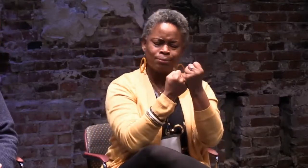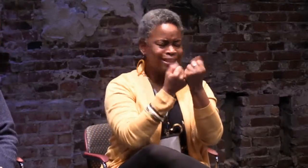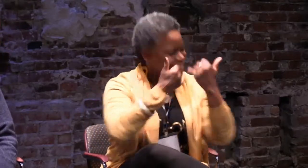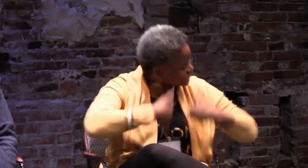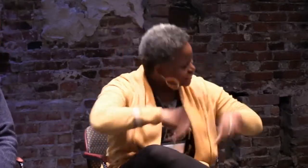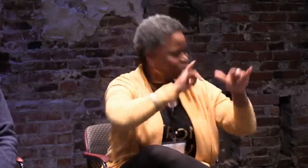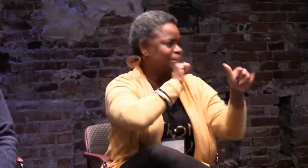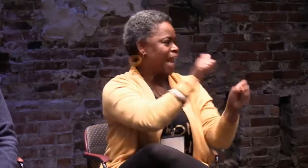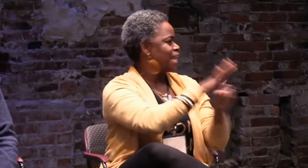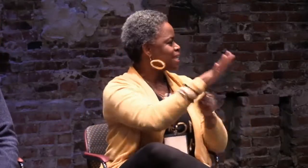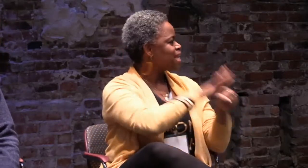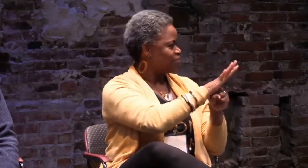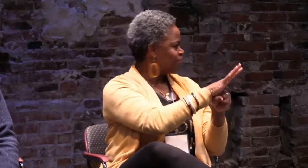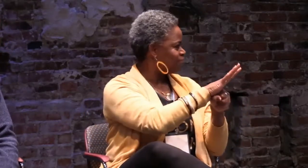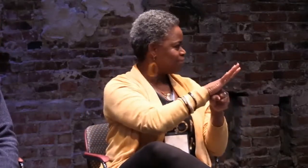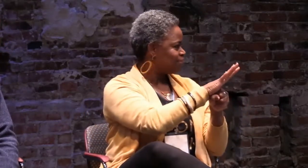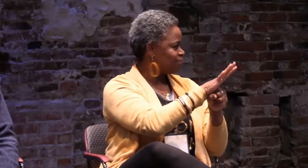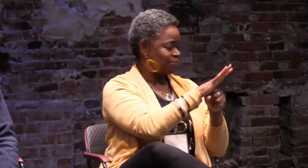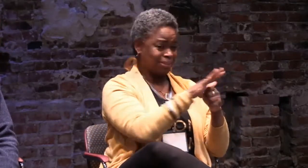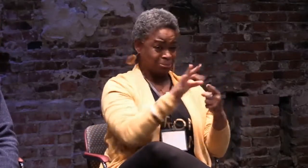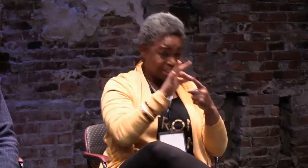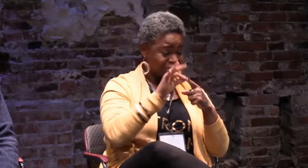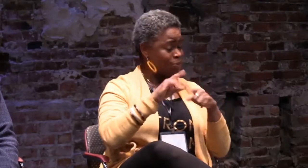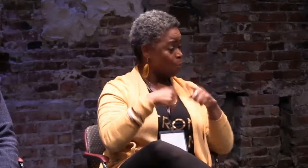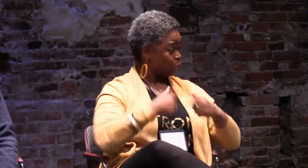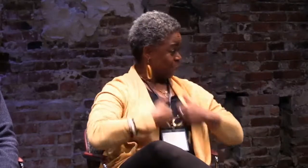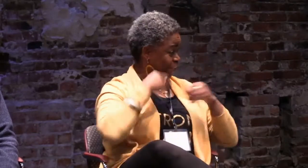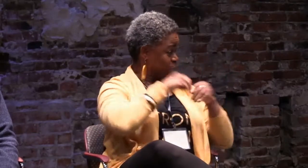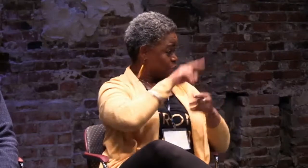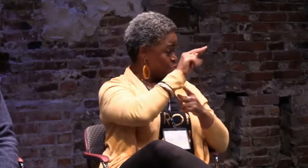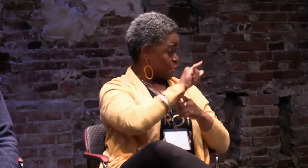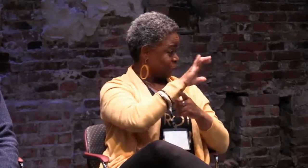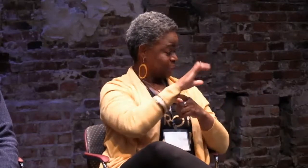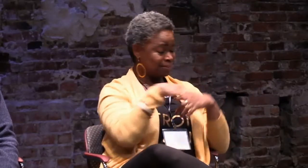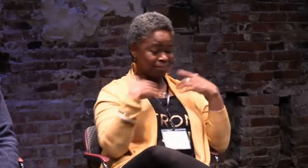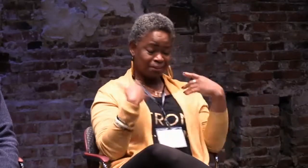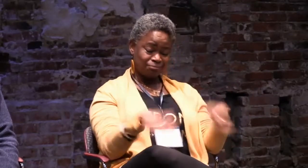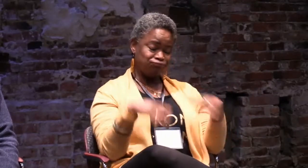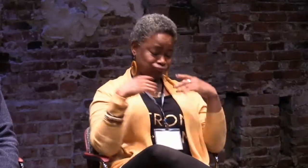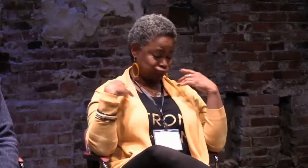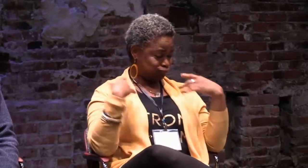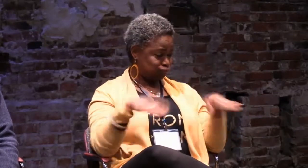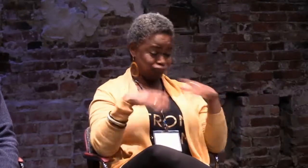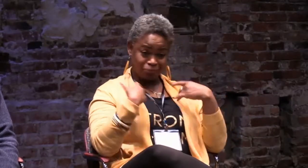Even though I, yes I do have community support. I'm not gonna dismiss that, being in New York,